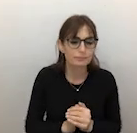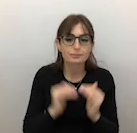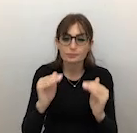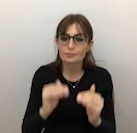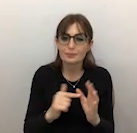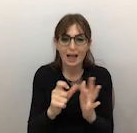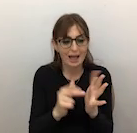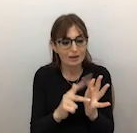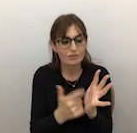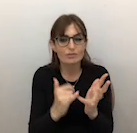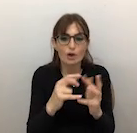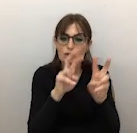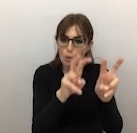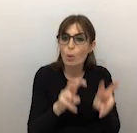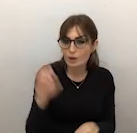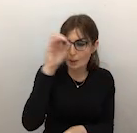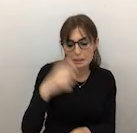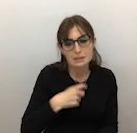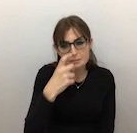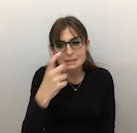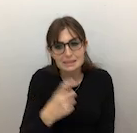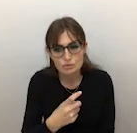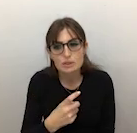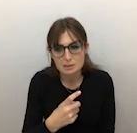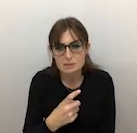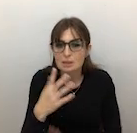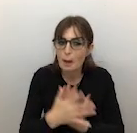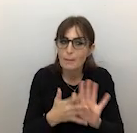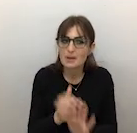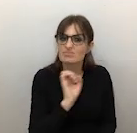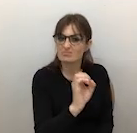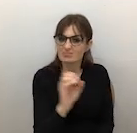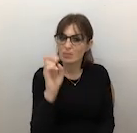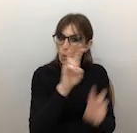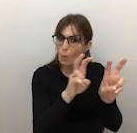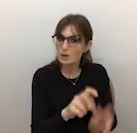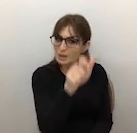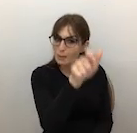An adverse audit opinion is very serious, as it means that in the opinion of the auditor,